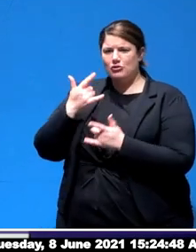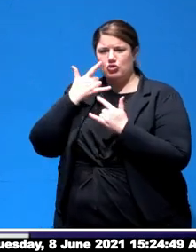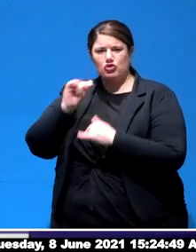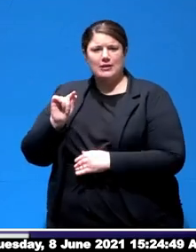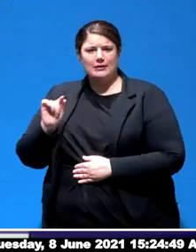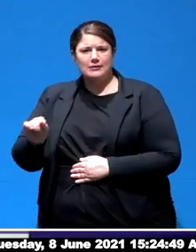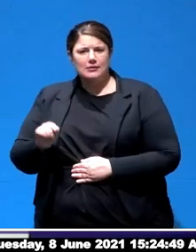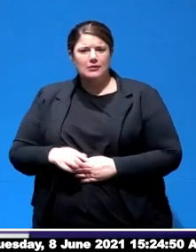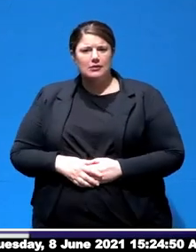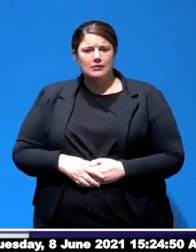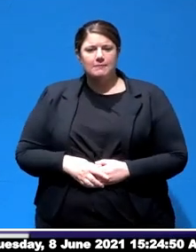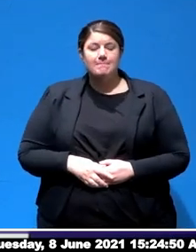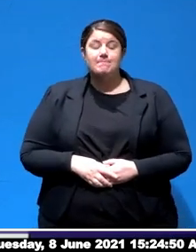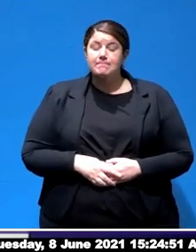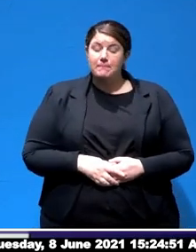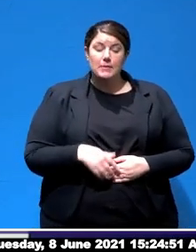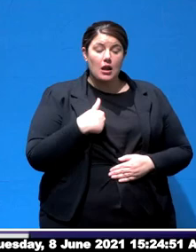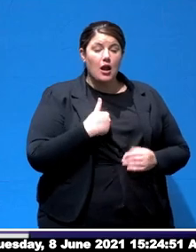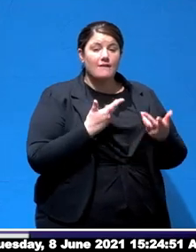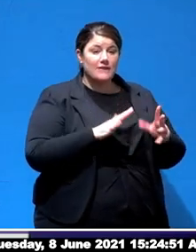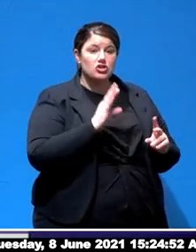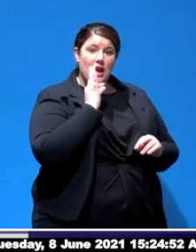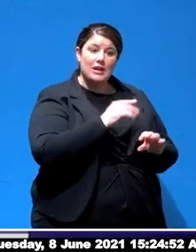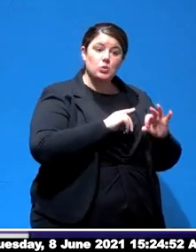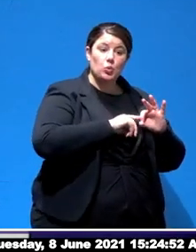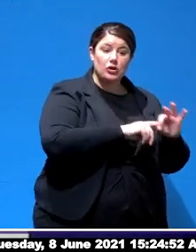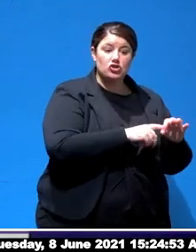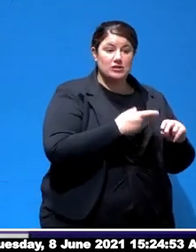So I had asked the question if there was any --- of all of the managers, if